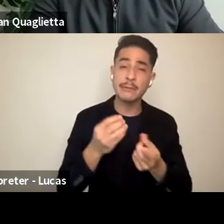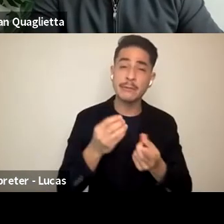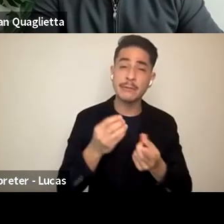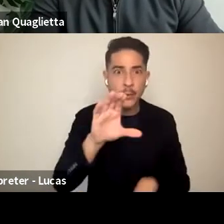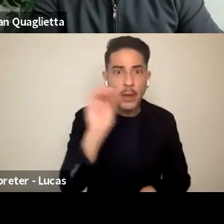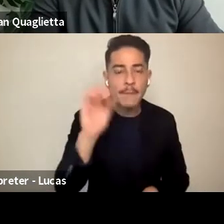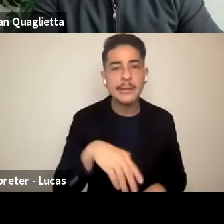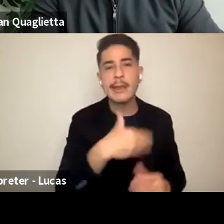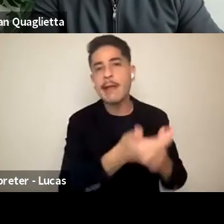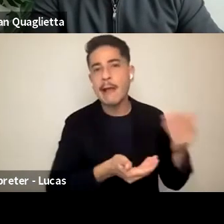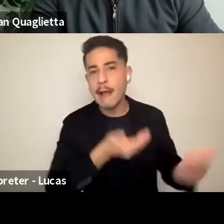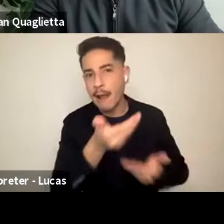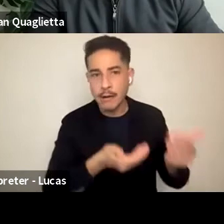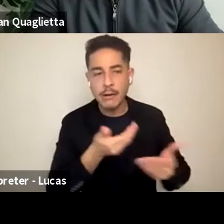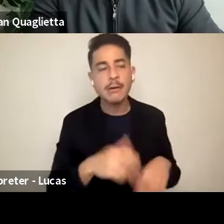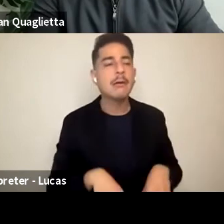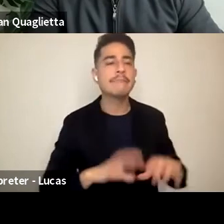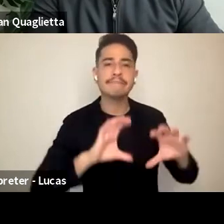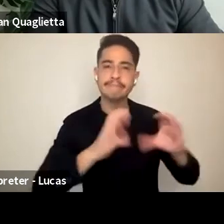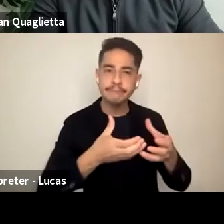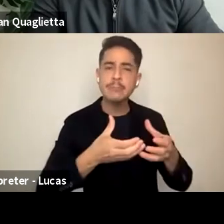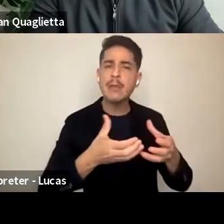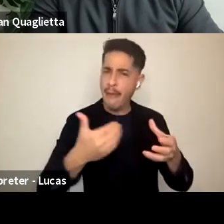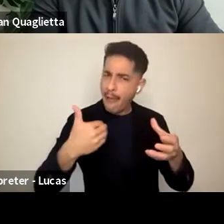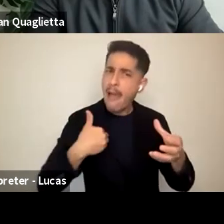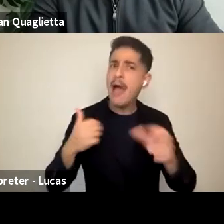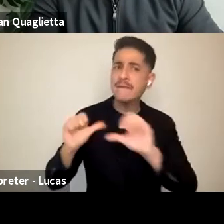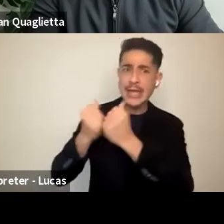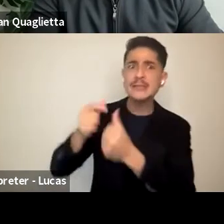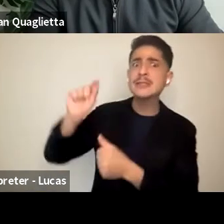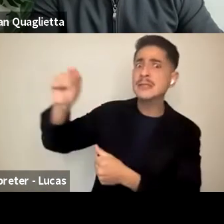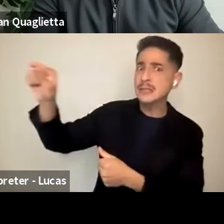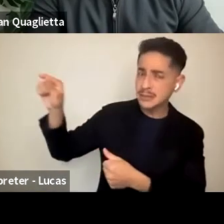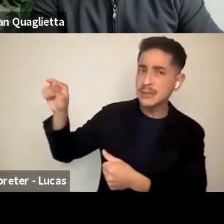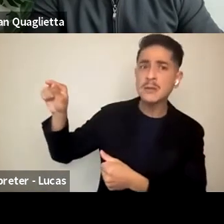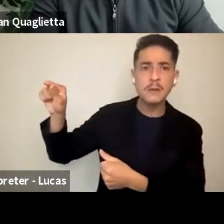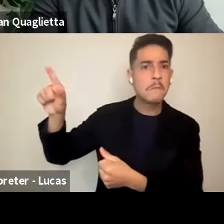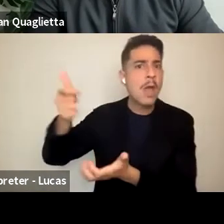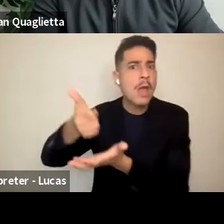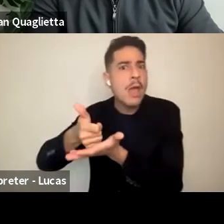from within, there are agencies out there who help you train